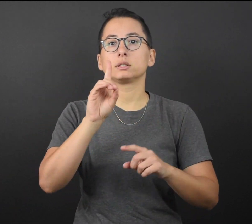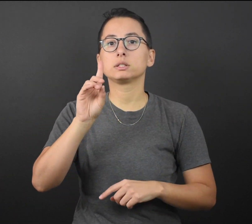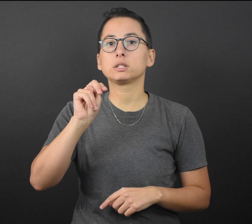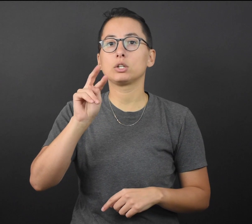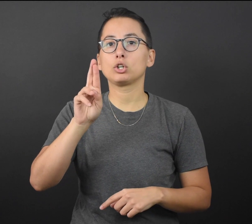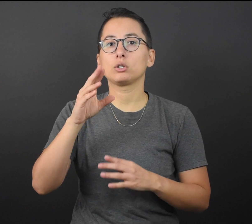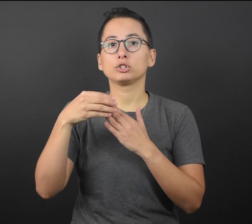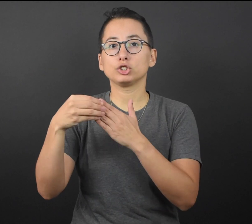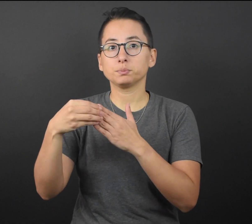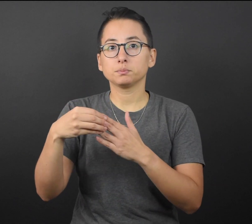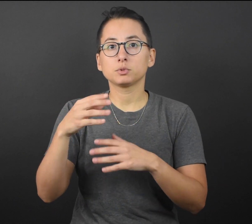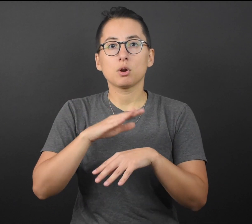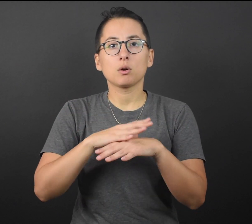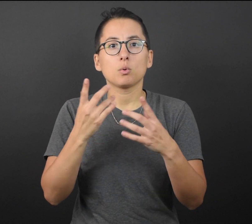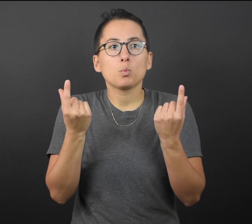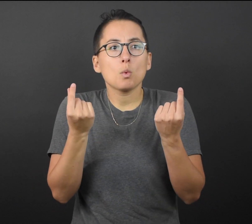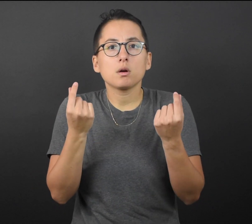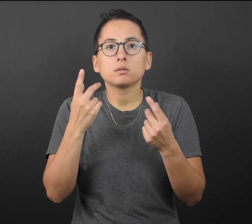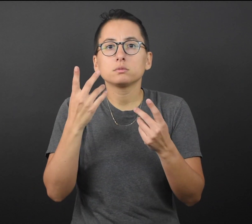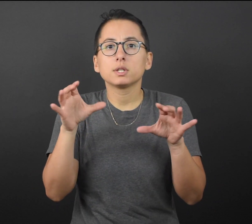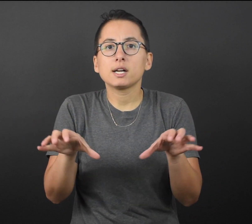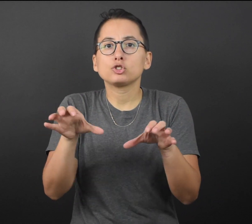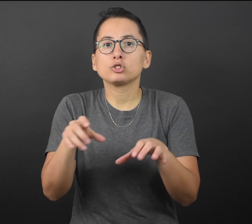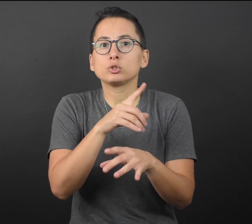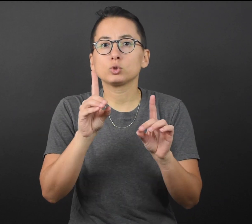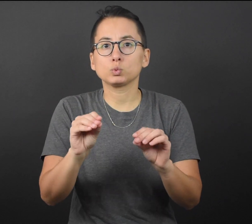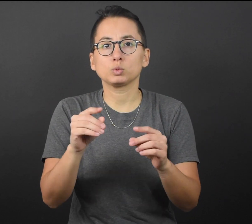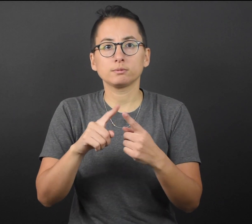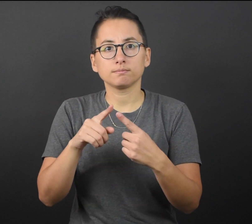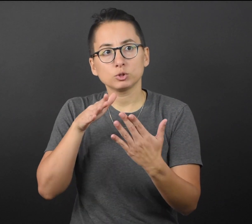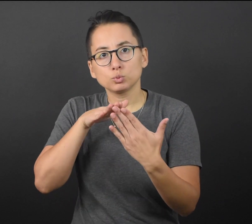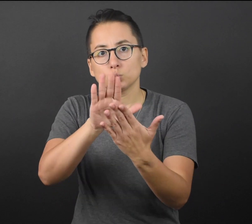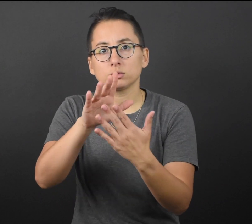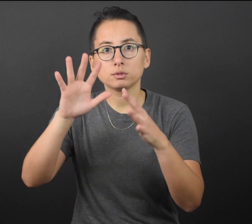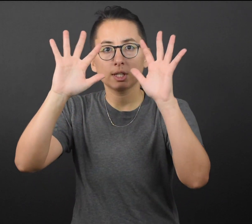The meeting will begin with a short overview by DNR leadership